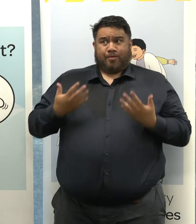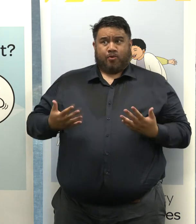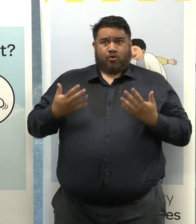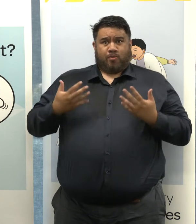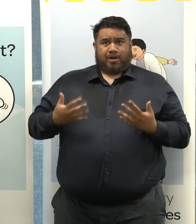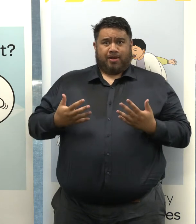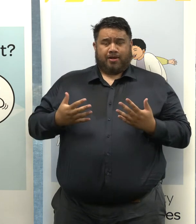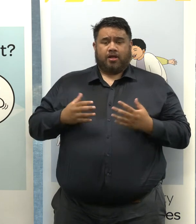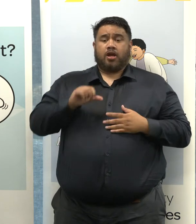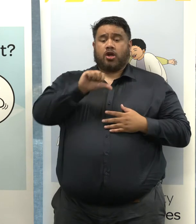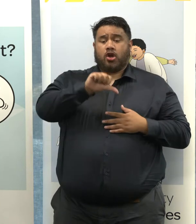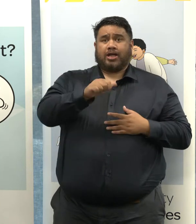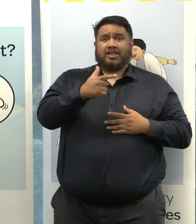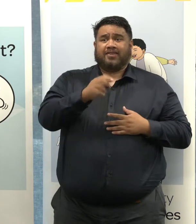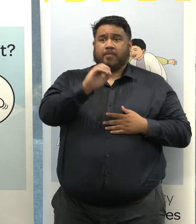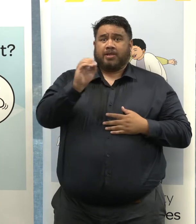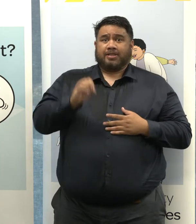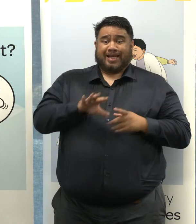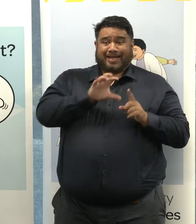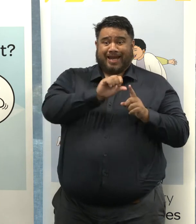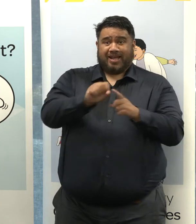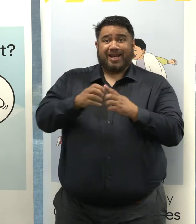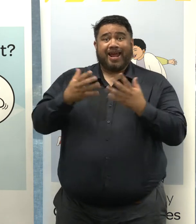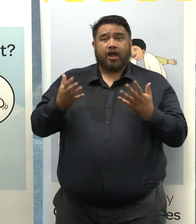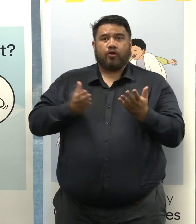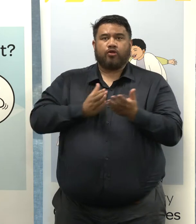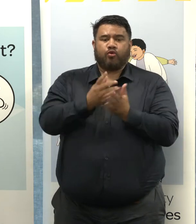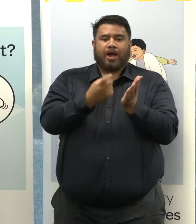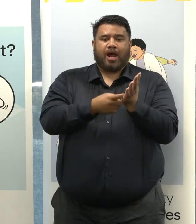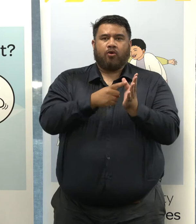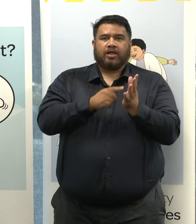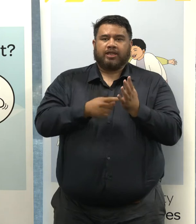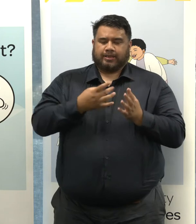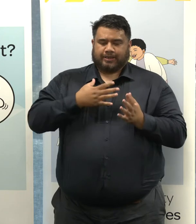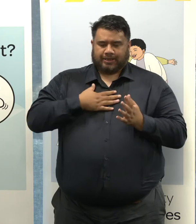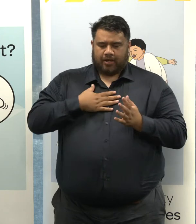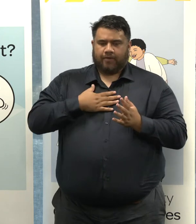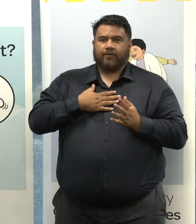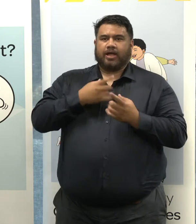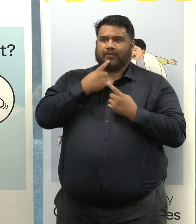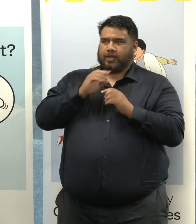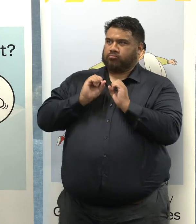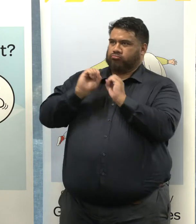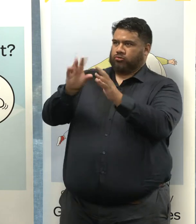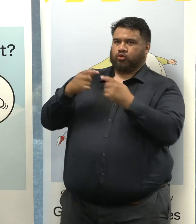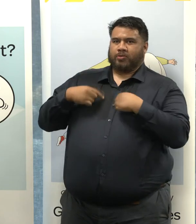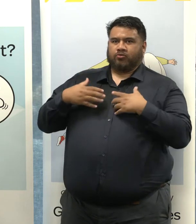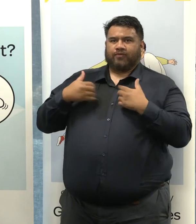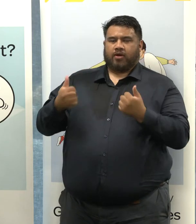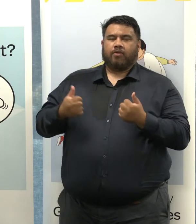Once again, reflecting back on the fact that 97% of our cases